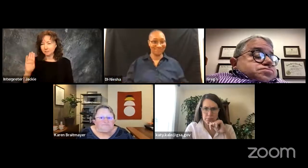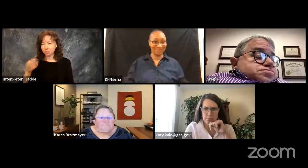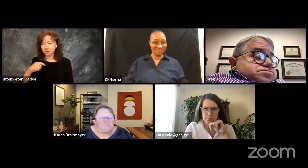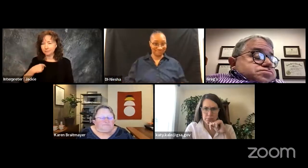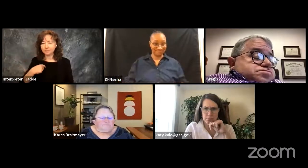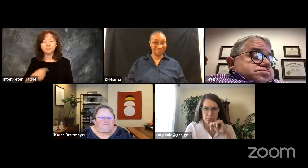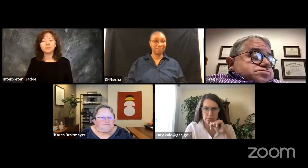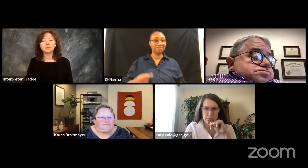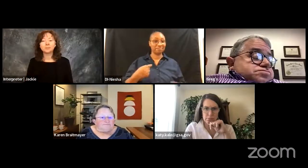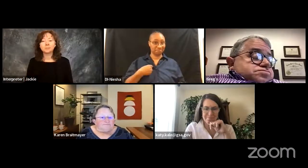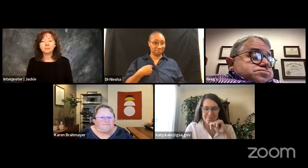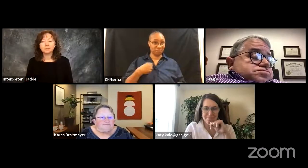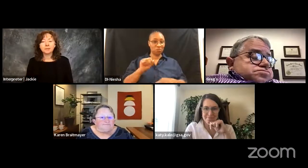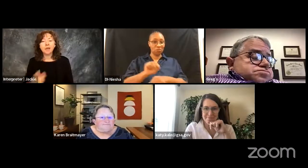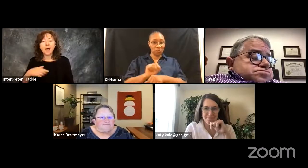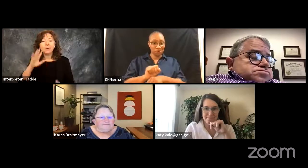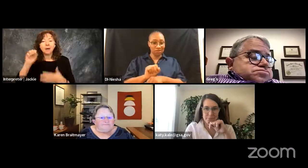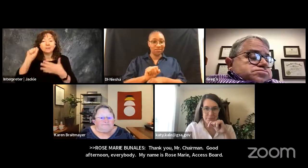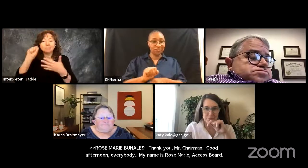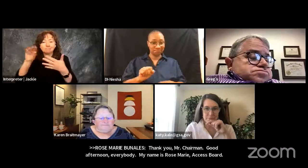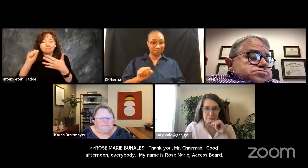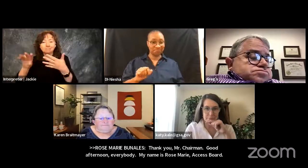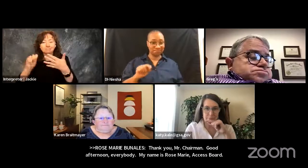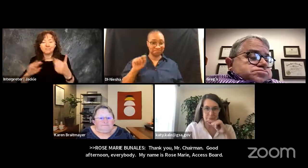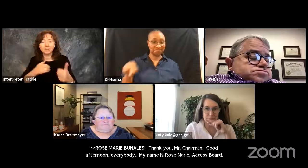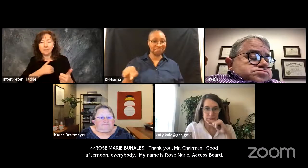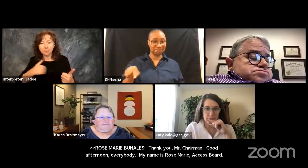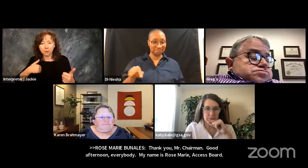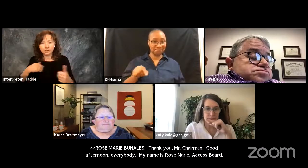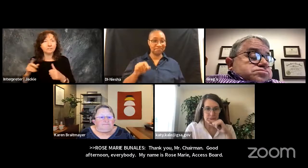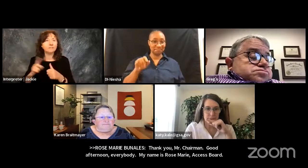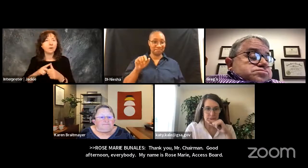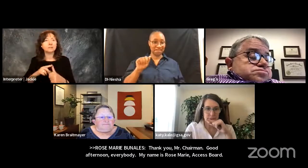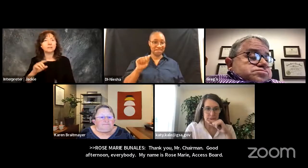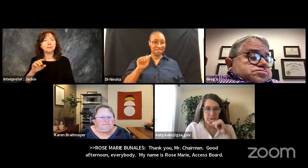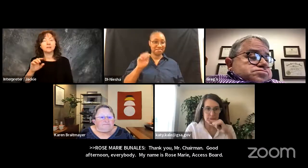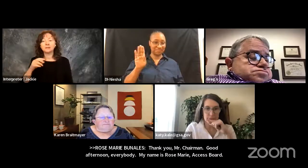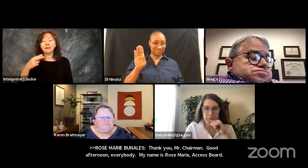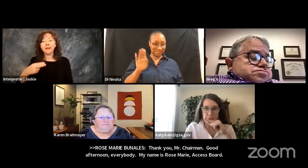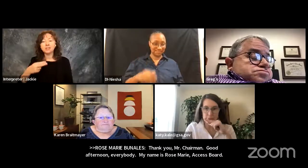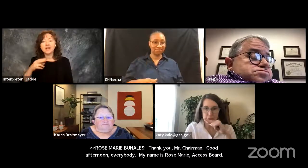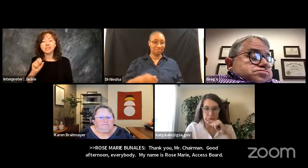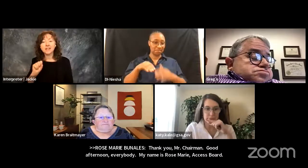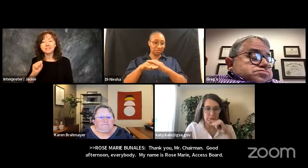And I'm going to start the roll call with Ms. -- with housing and -- I'm sorry.